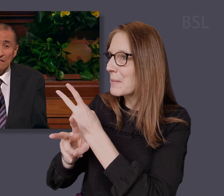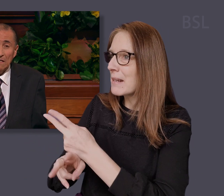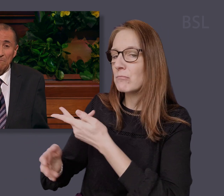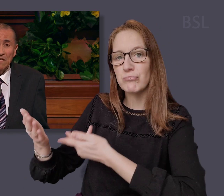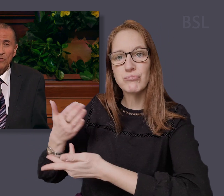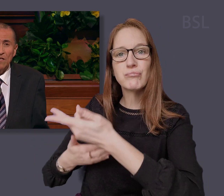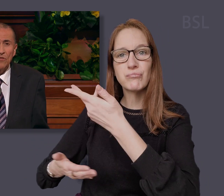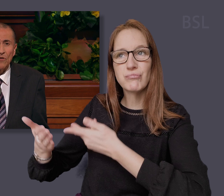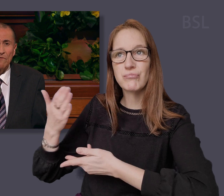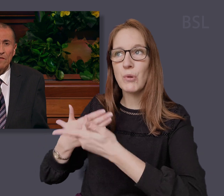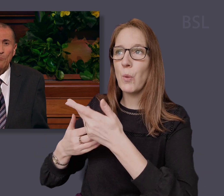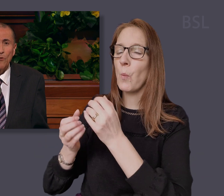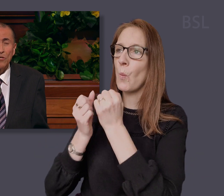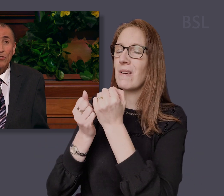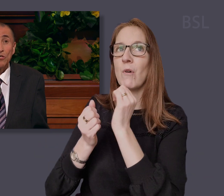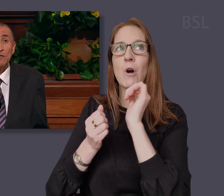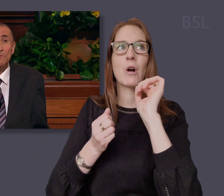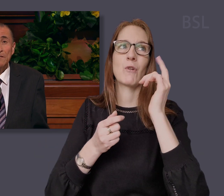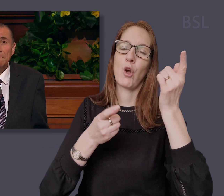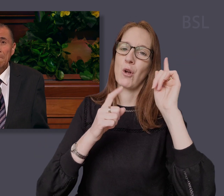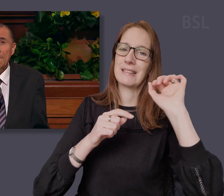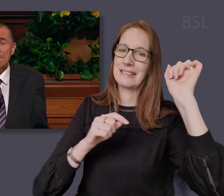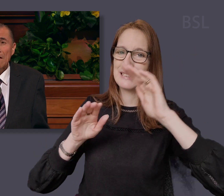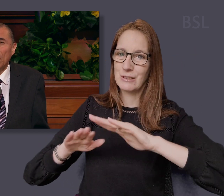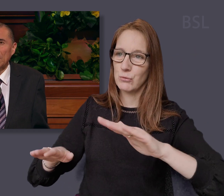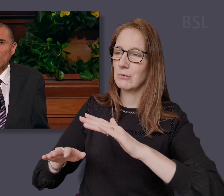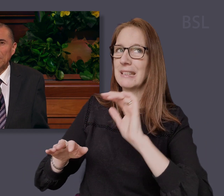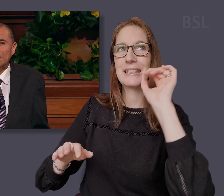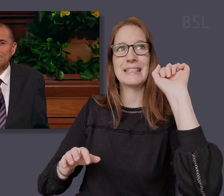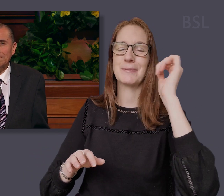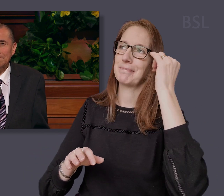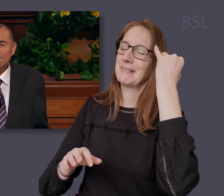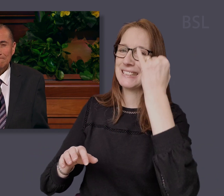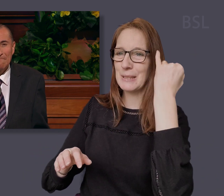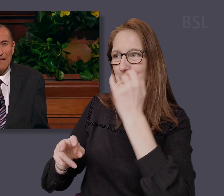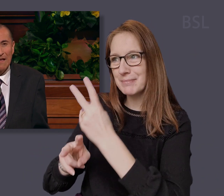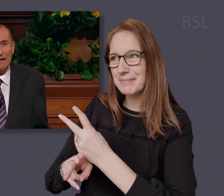ministering, and serving the precious sheep of the Lord.